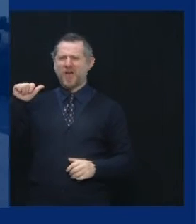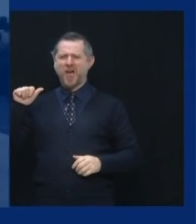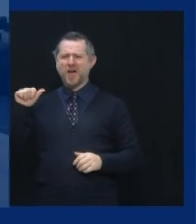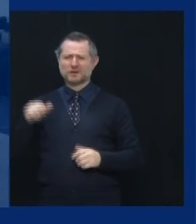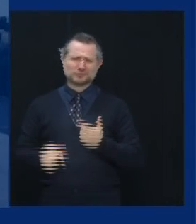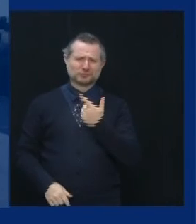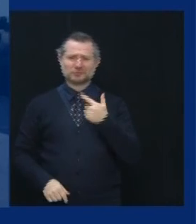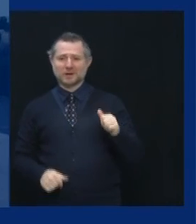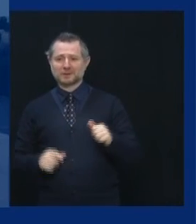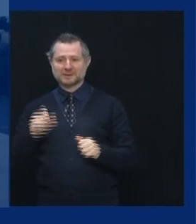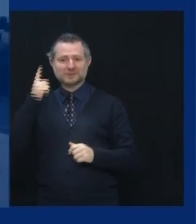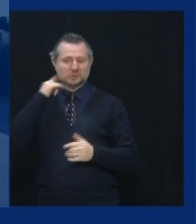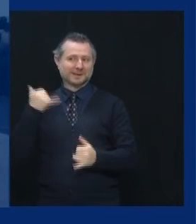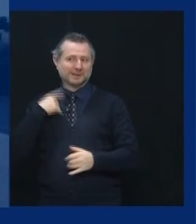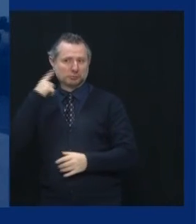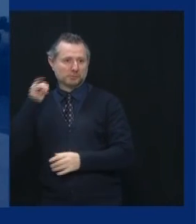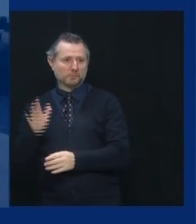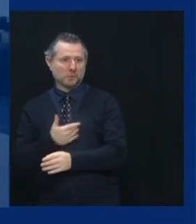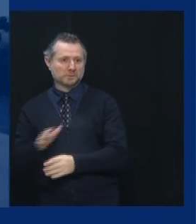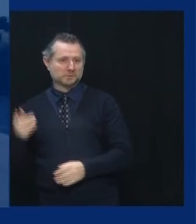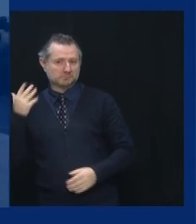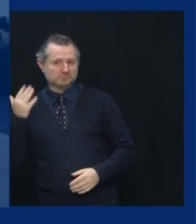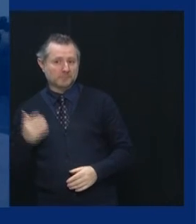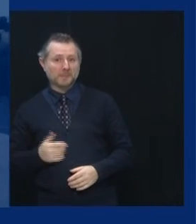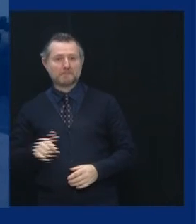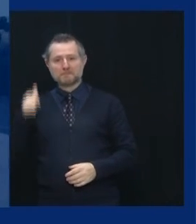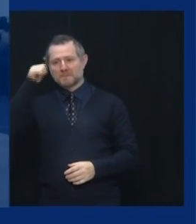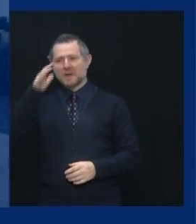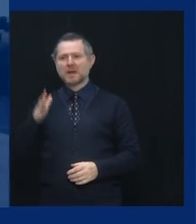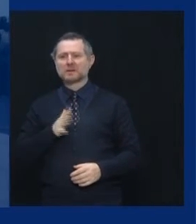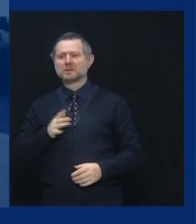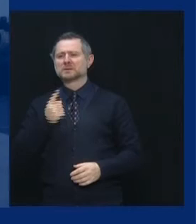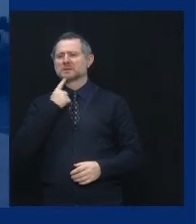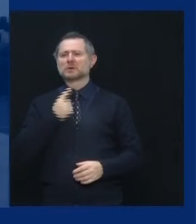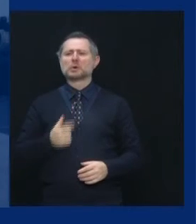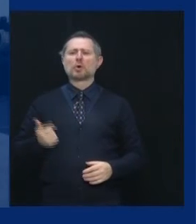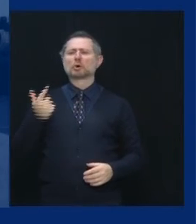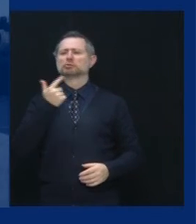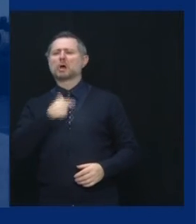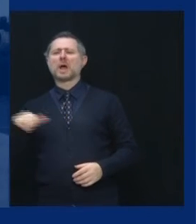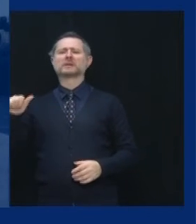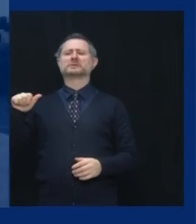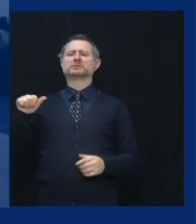CHANGES THE TONE, THE MOOD, AND NOW WE ALL HEAR THE MUSIC.